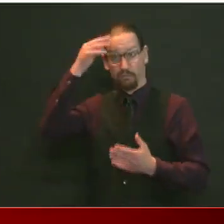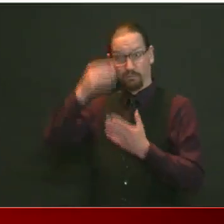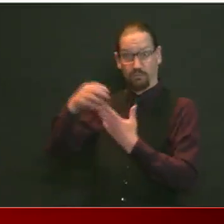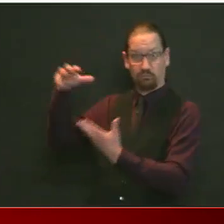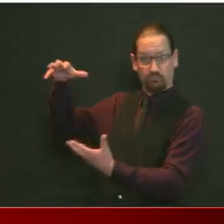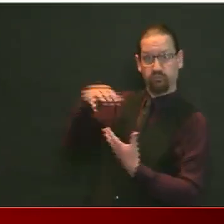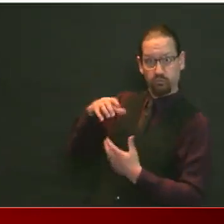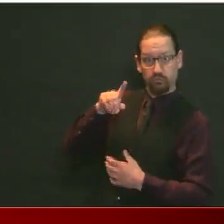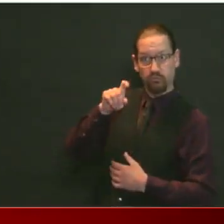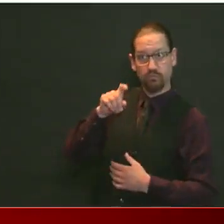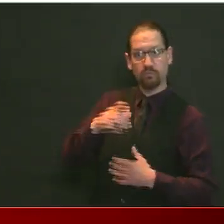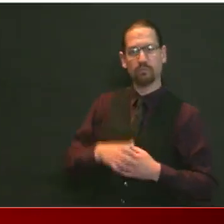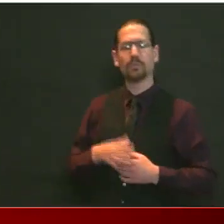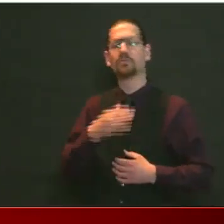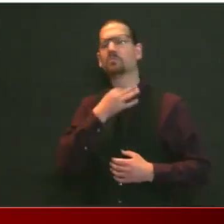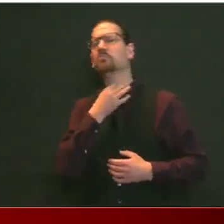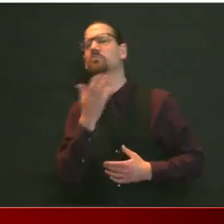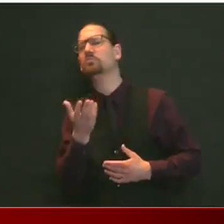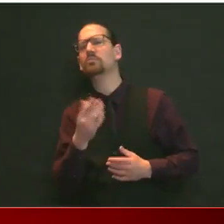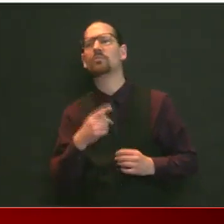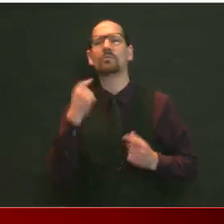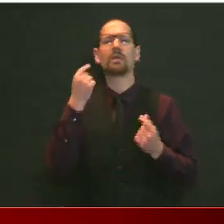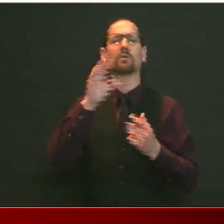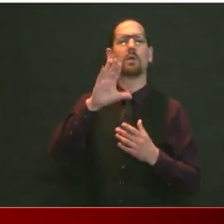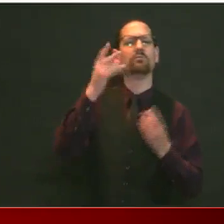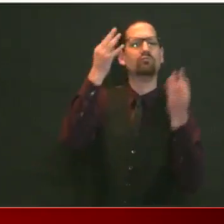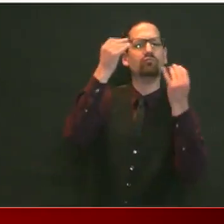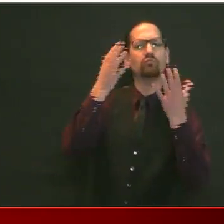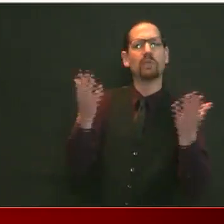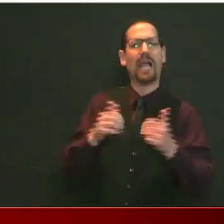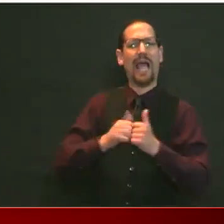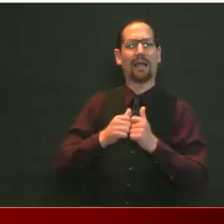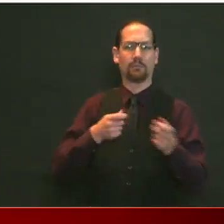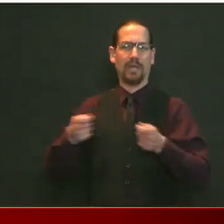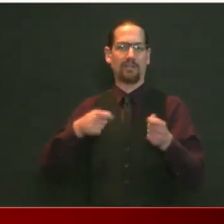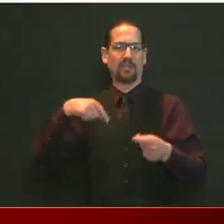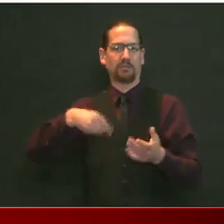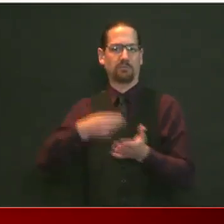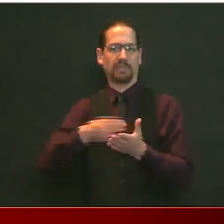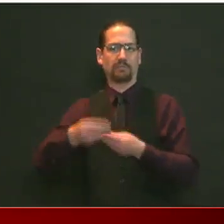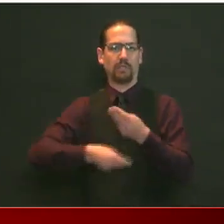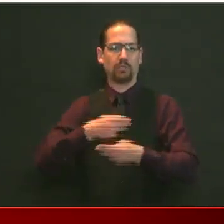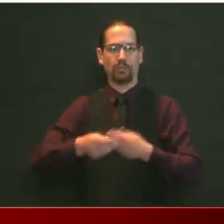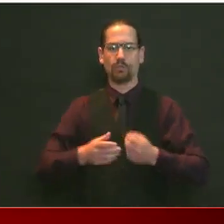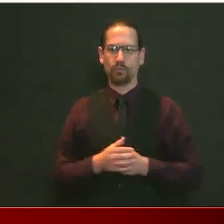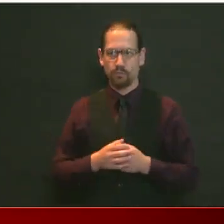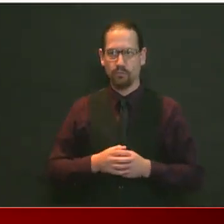GOING TO GET ANOTHER INFLUX OF CASH BEFORE THE END OF THE FISCAL YEAR. CAN YOU UPDATE US ON YOUR THINKING ABOUT HOW